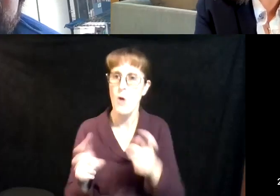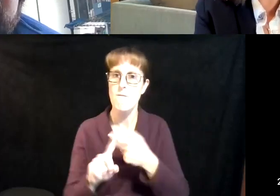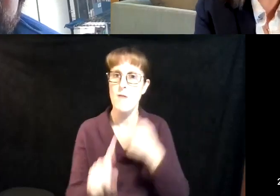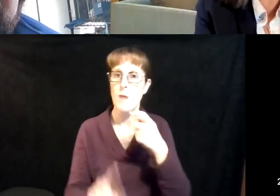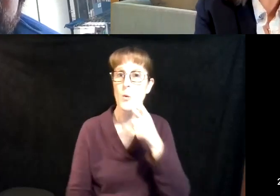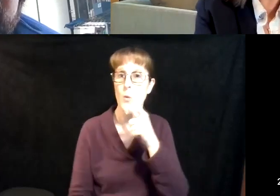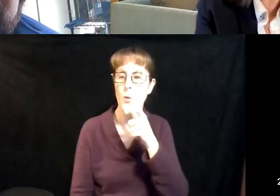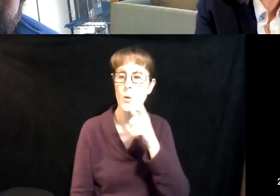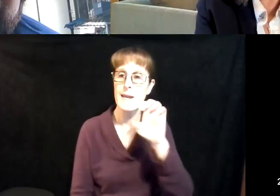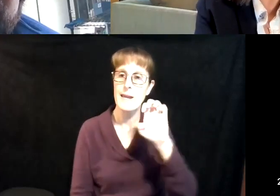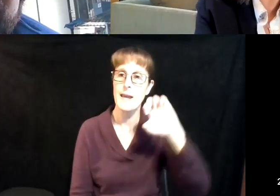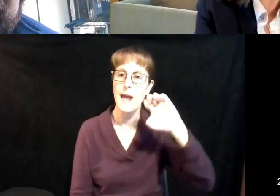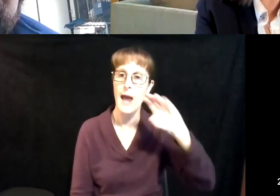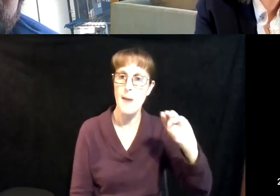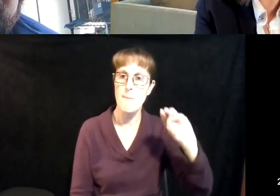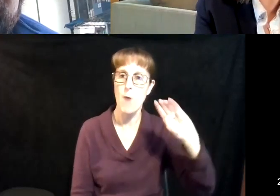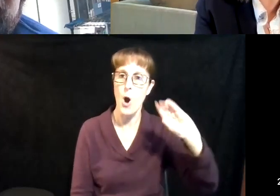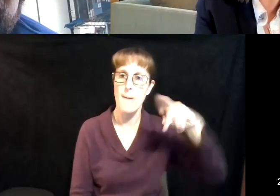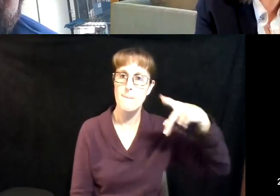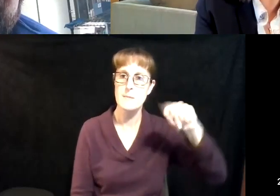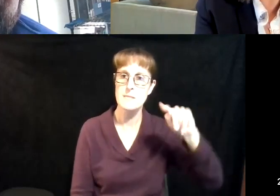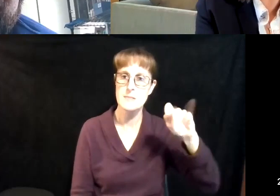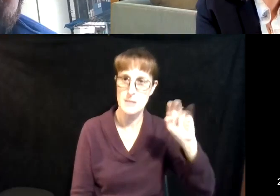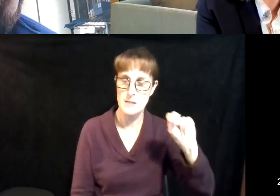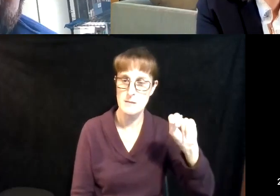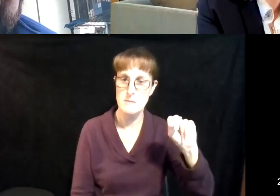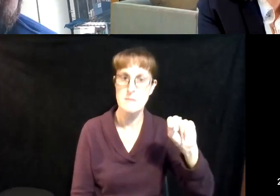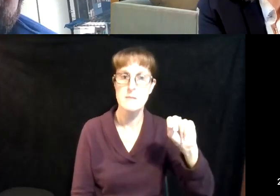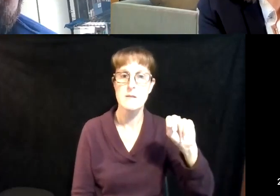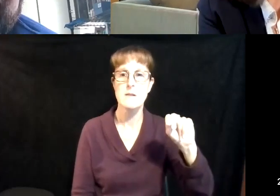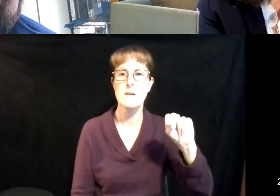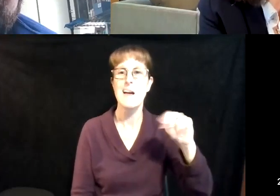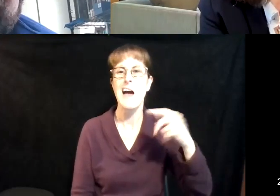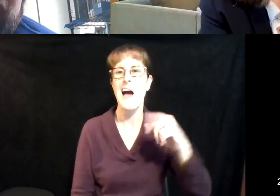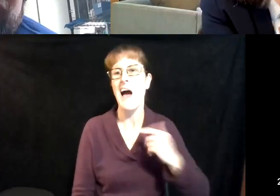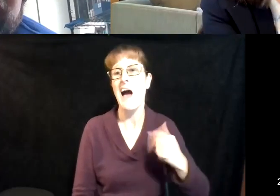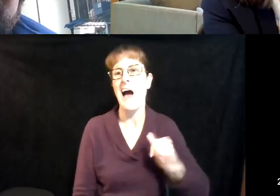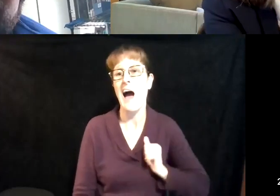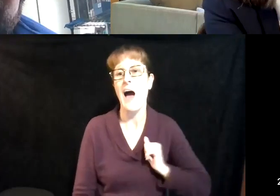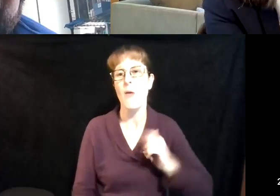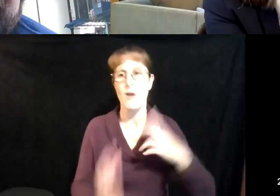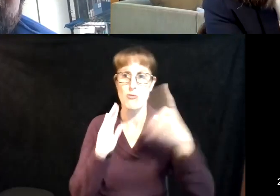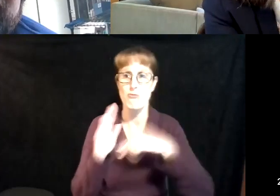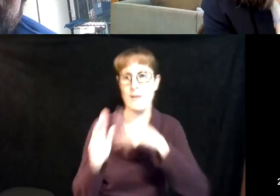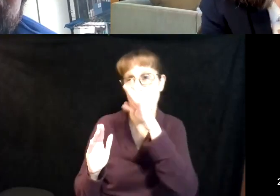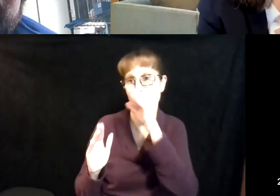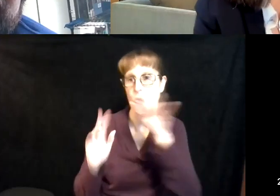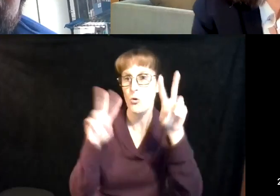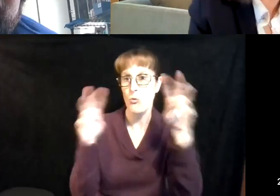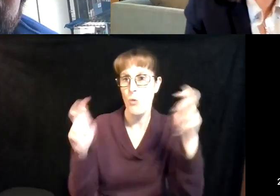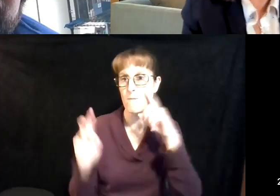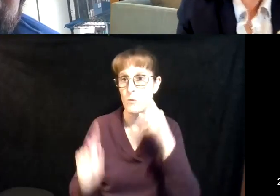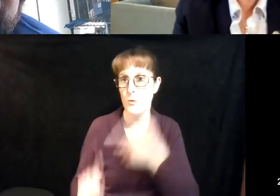I want to just preface the question by reading this quote to you because I think it really captures something.